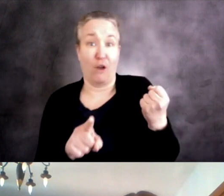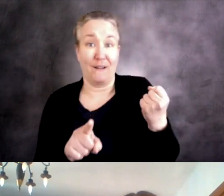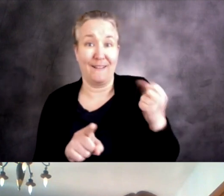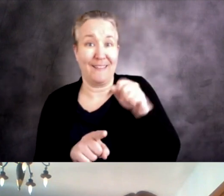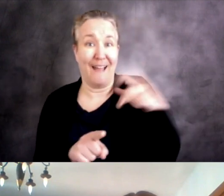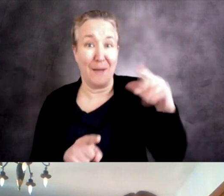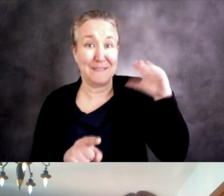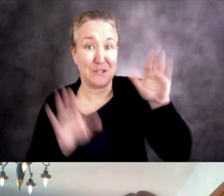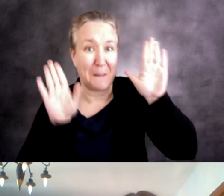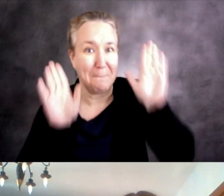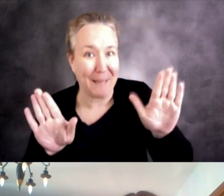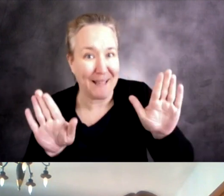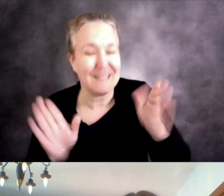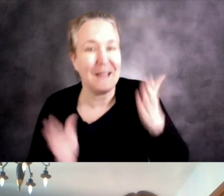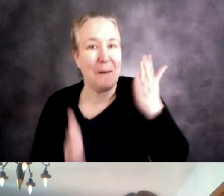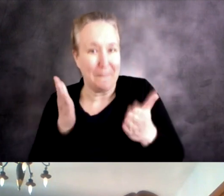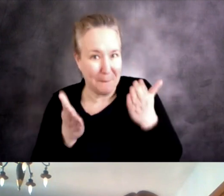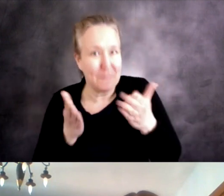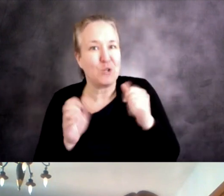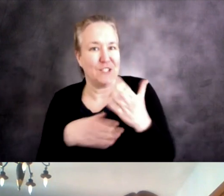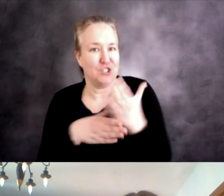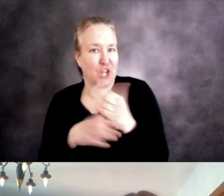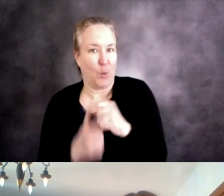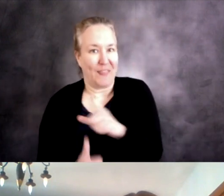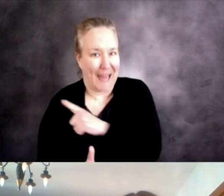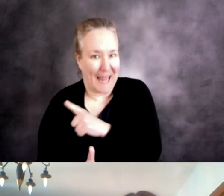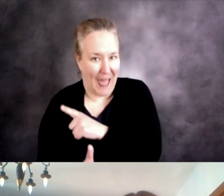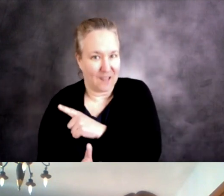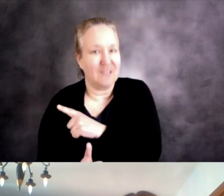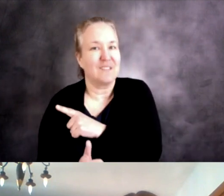and maybe we could share that with Lynette and we can put it in for parent resources.